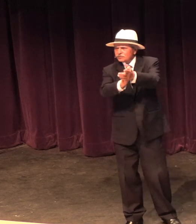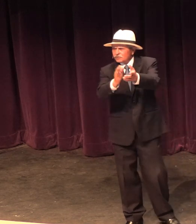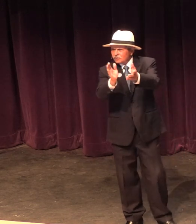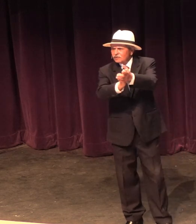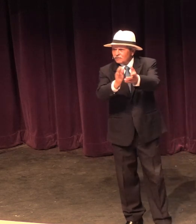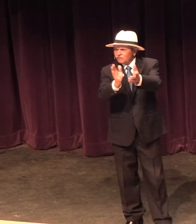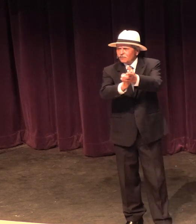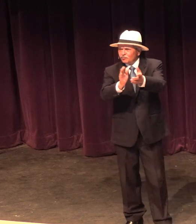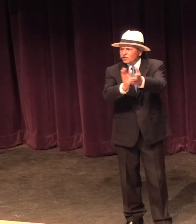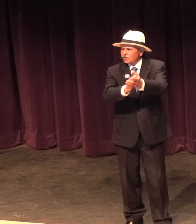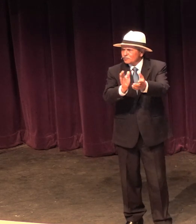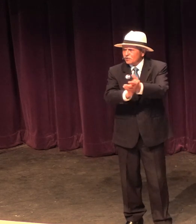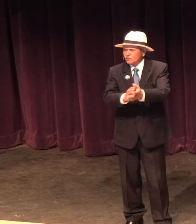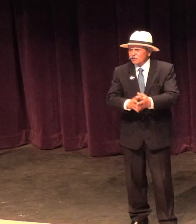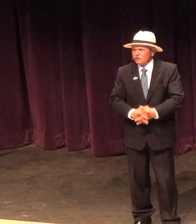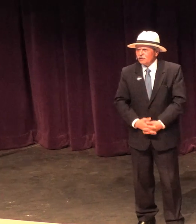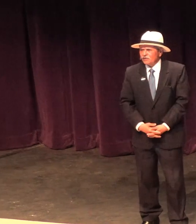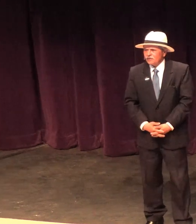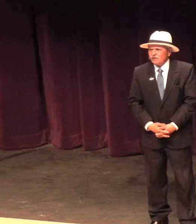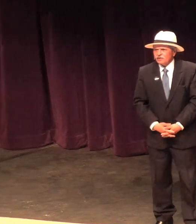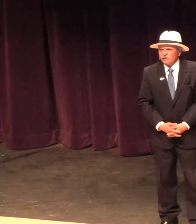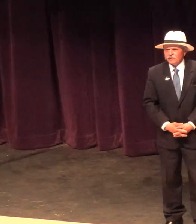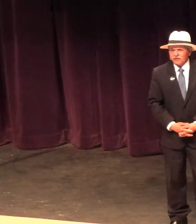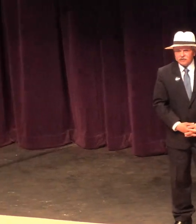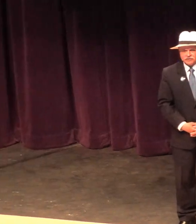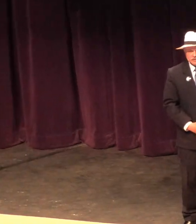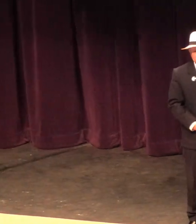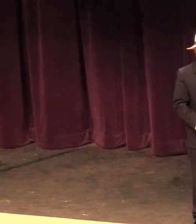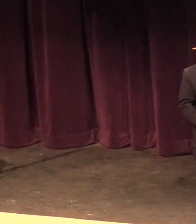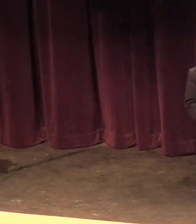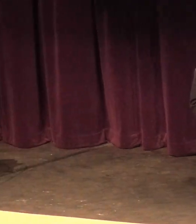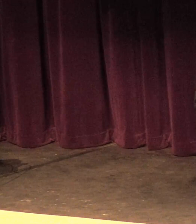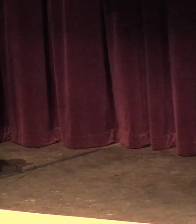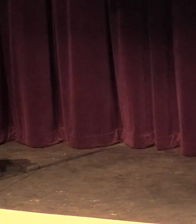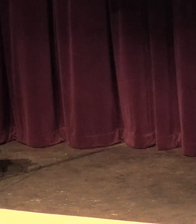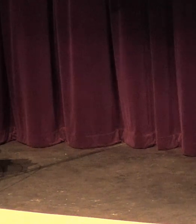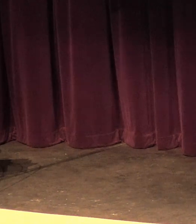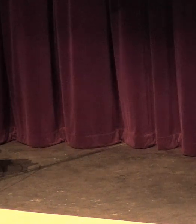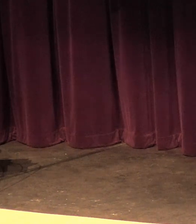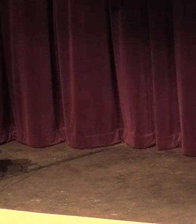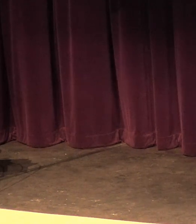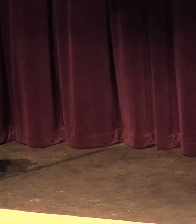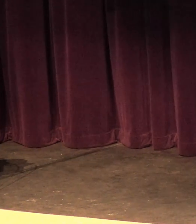is geared, all institutions. We had the courage to bring it up. So give yourself an applause for